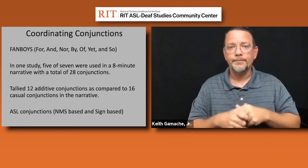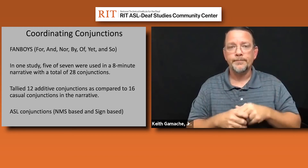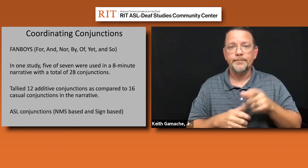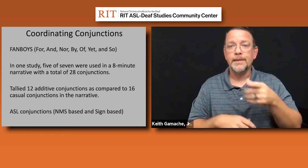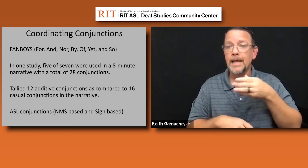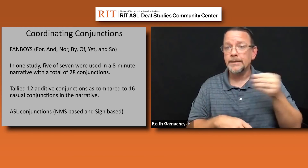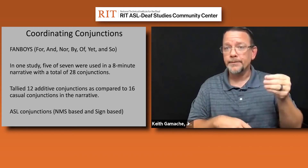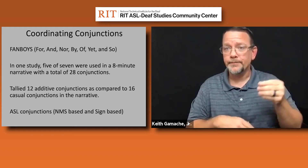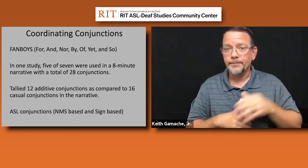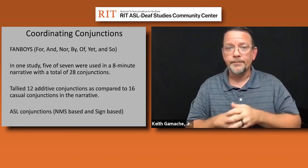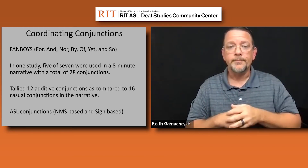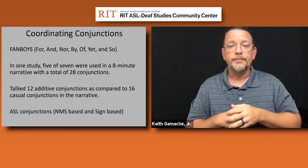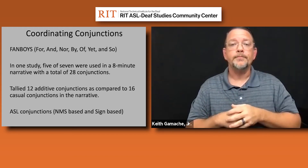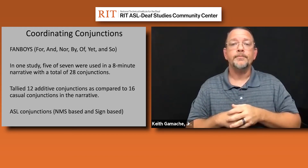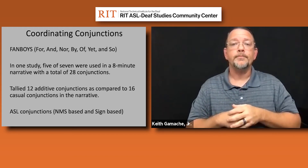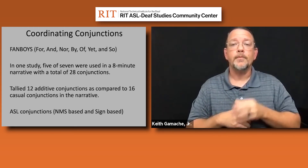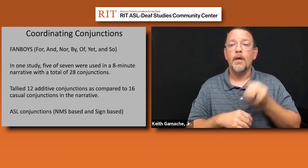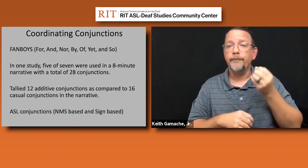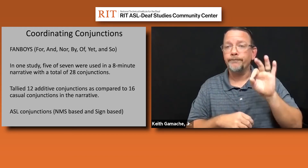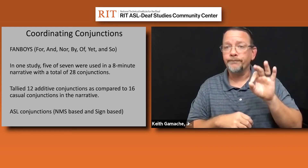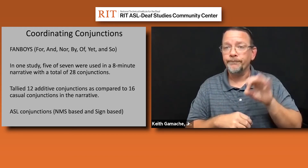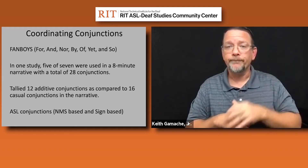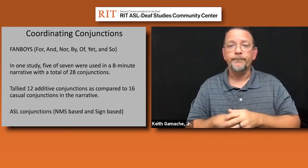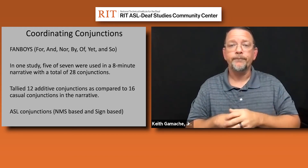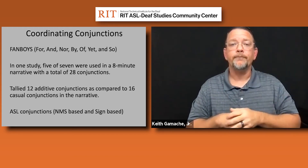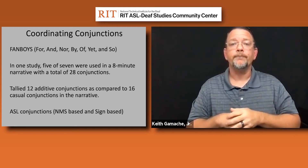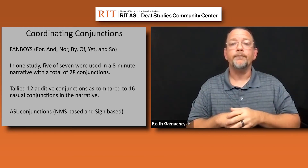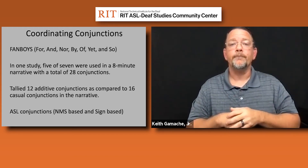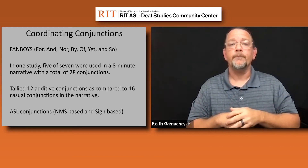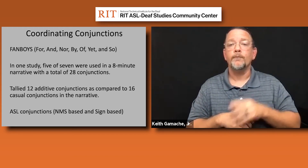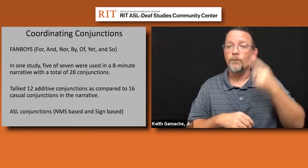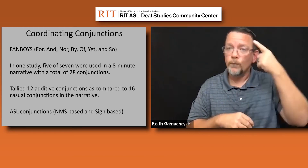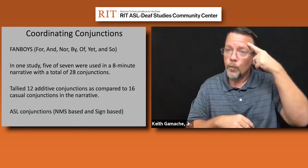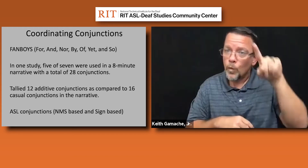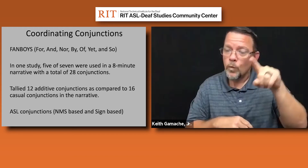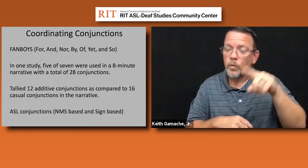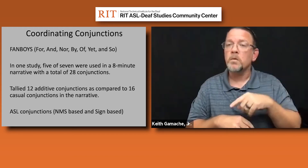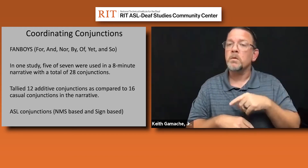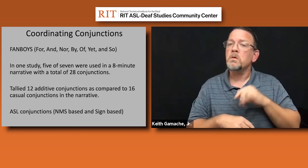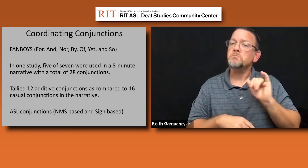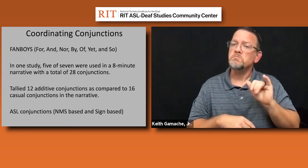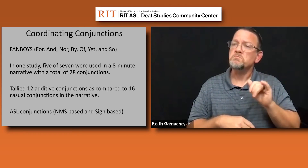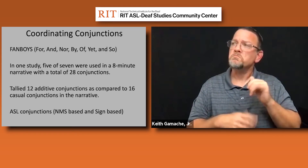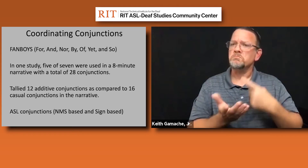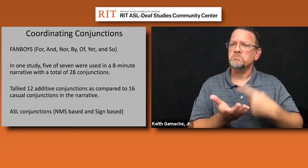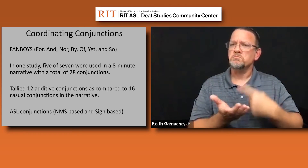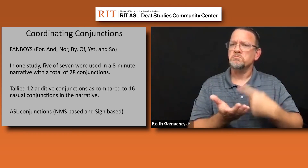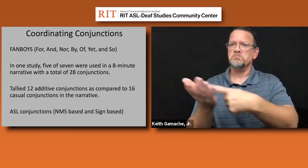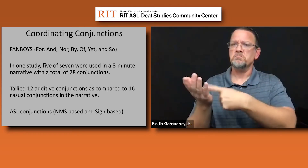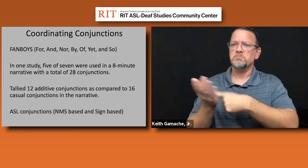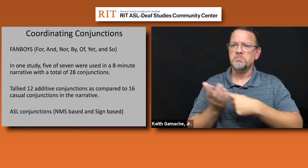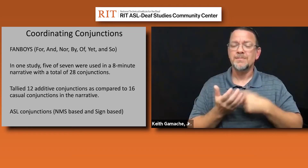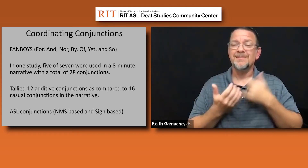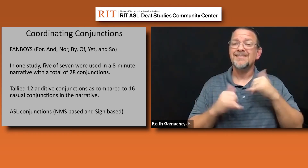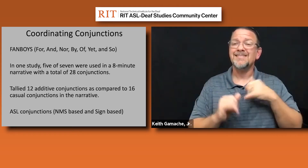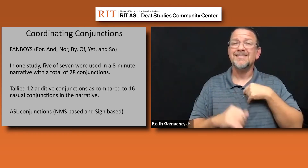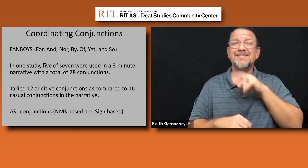the use of conjunctions in ASL such as "for," "and," "by," "so," et cetera, so the discussion is that